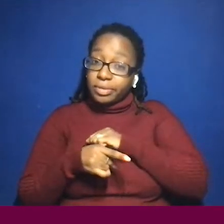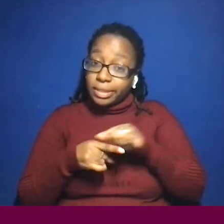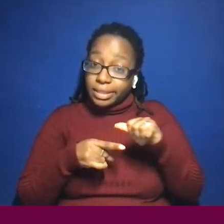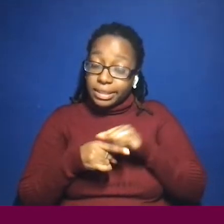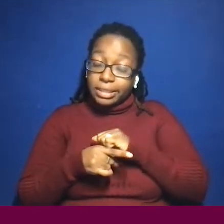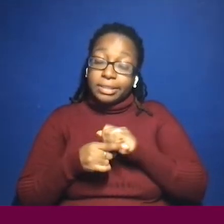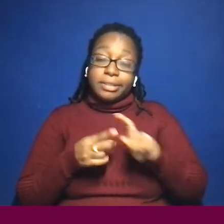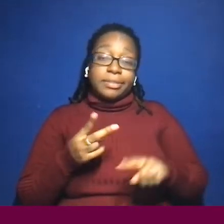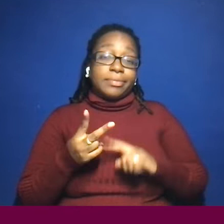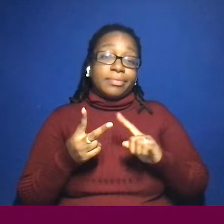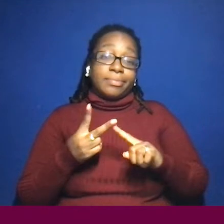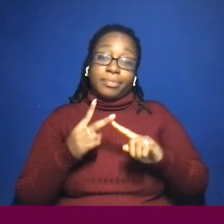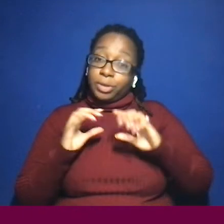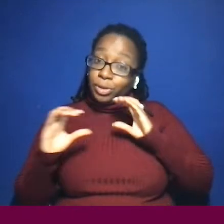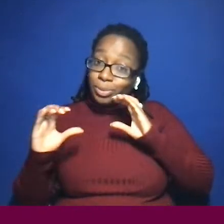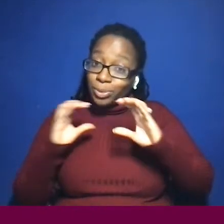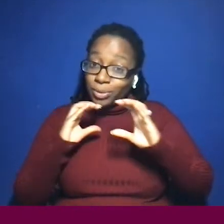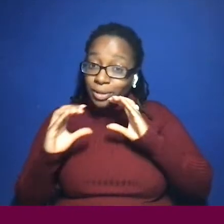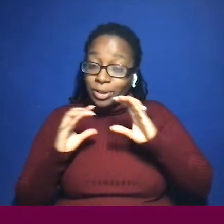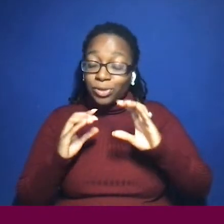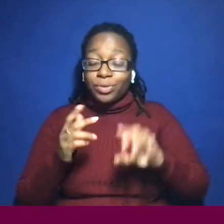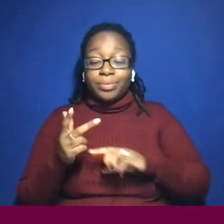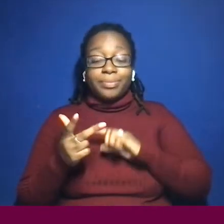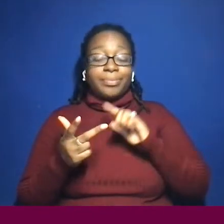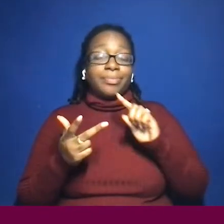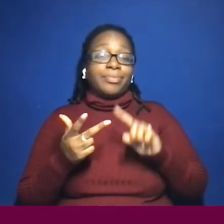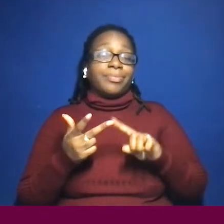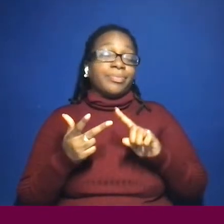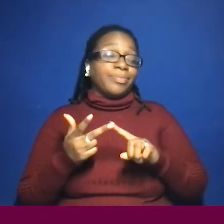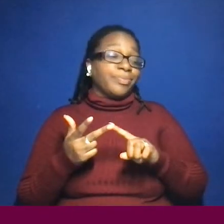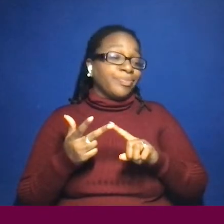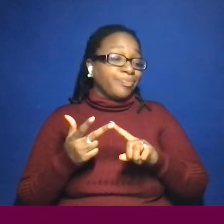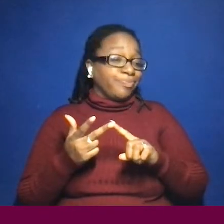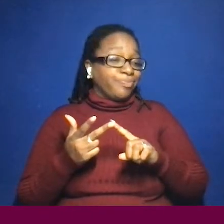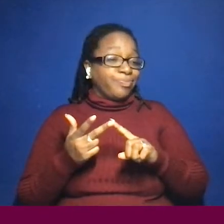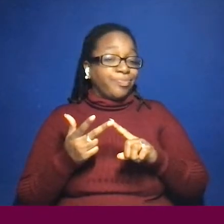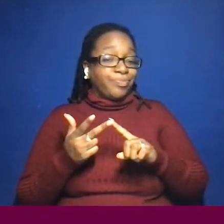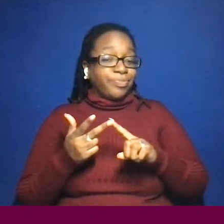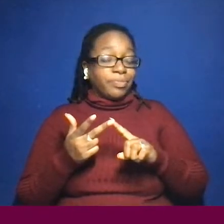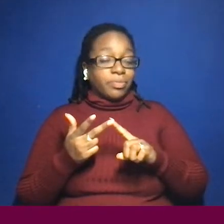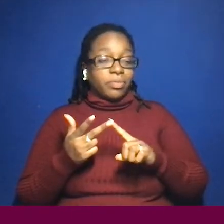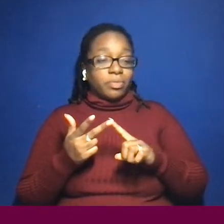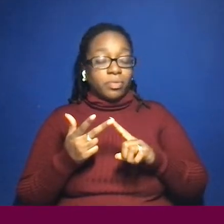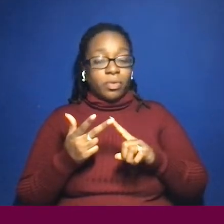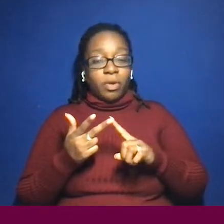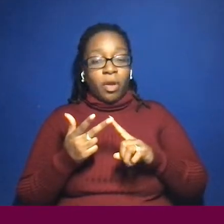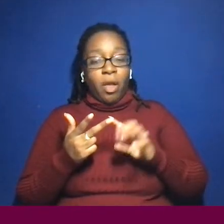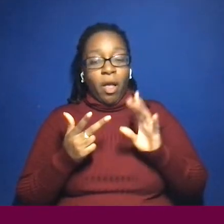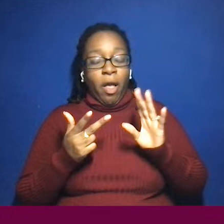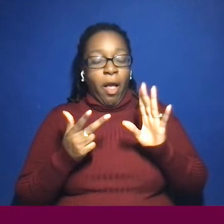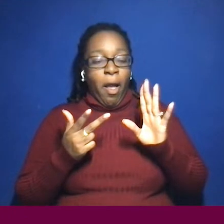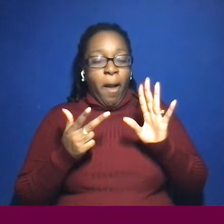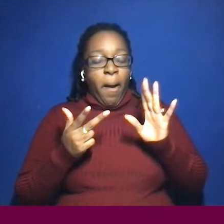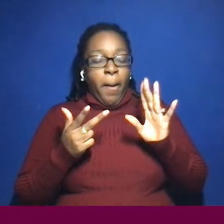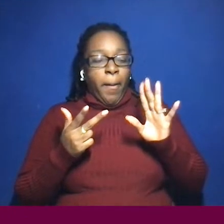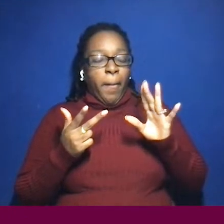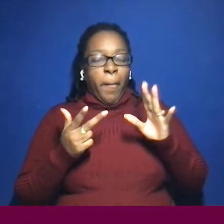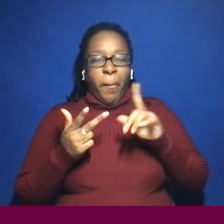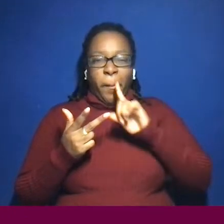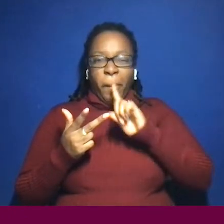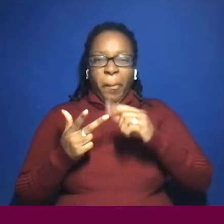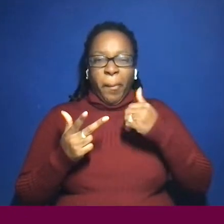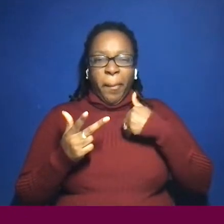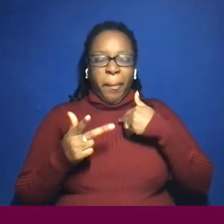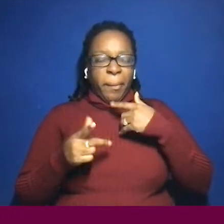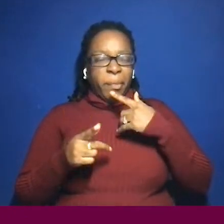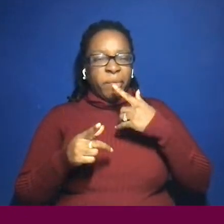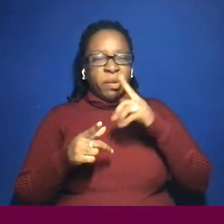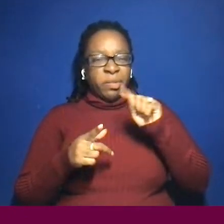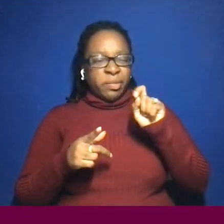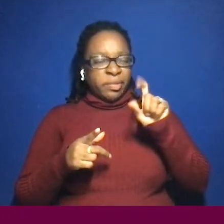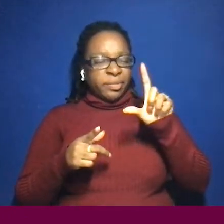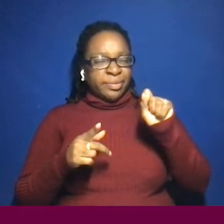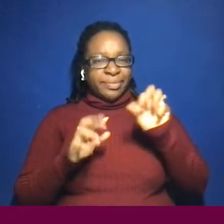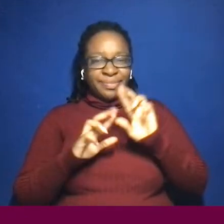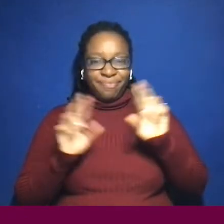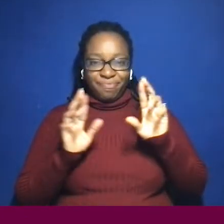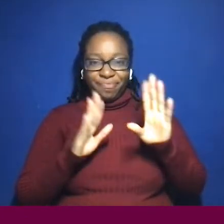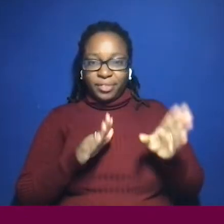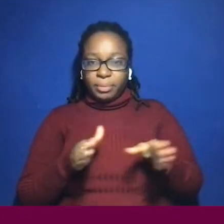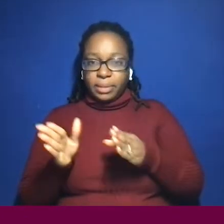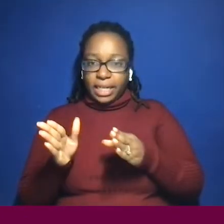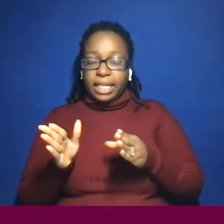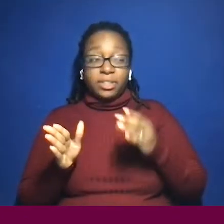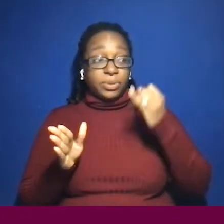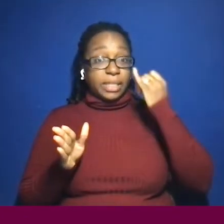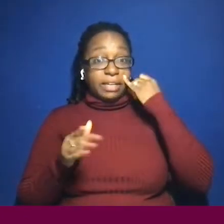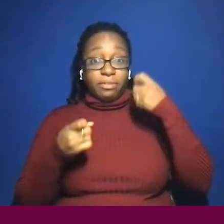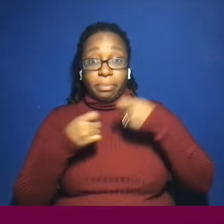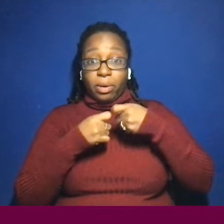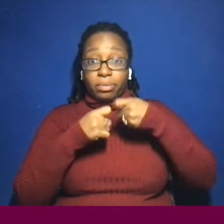communications, focusing on having the tools in place to deal with power outages and such.